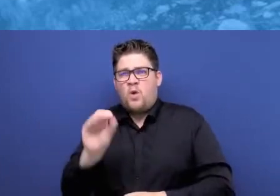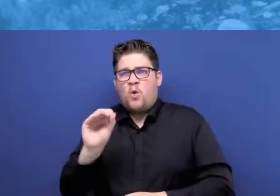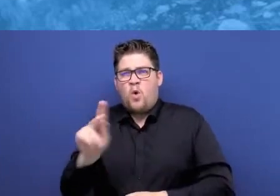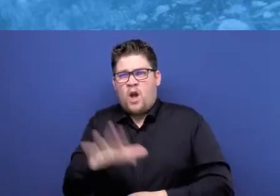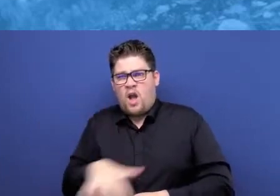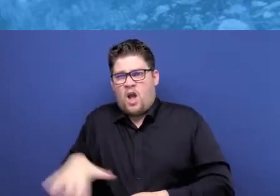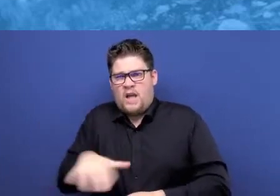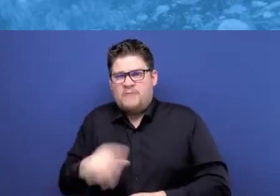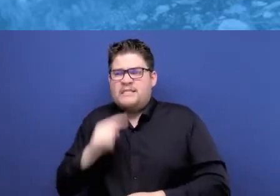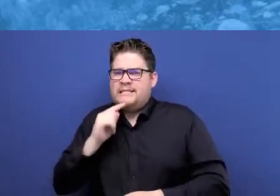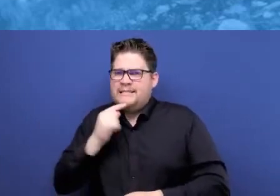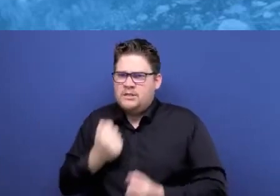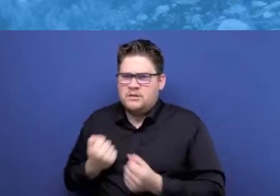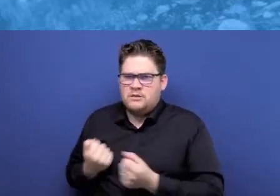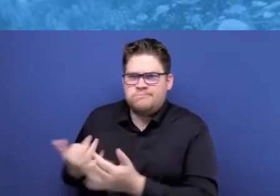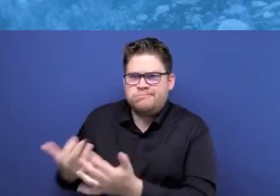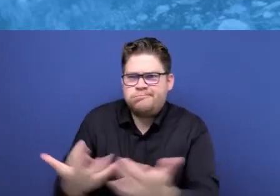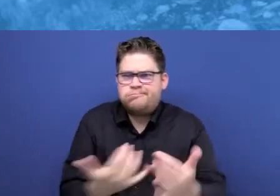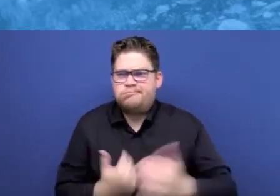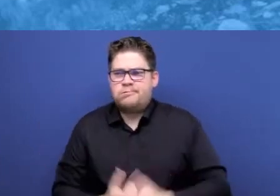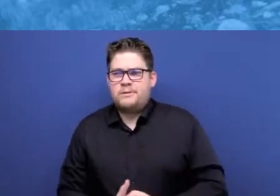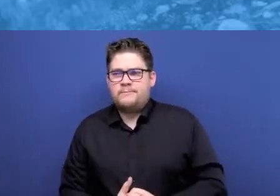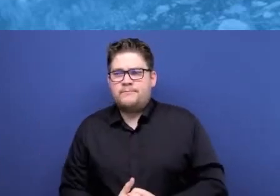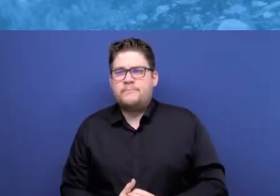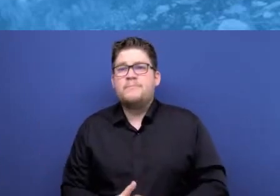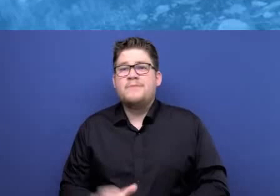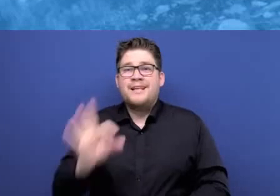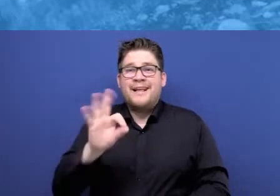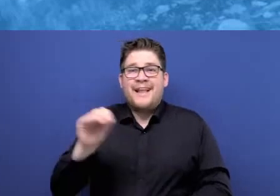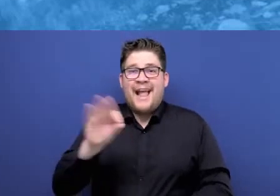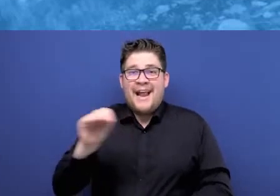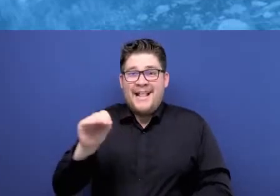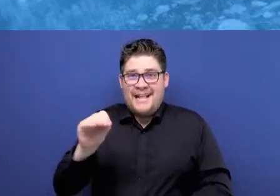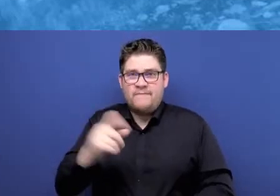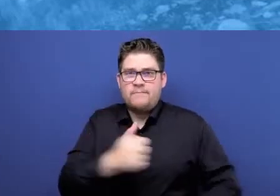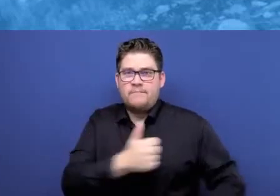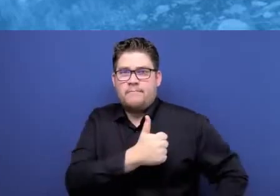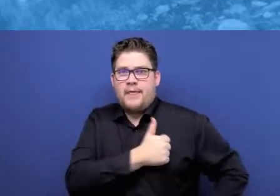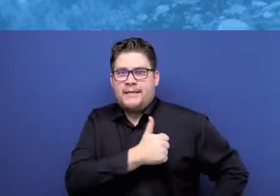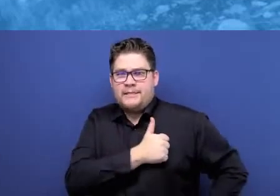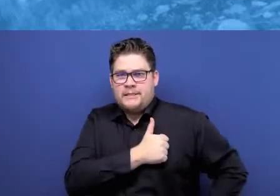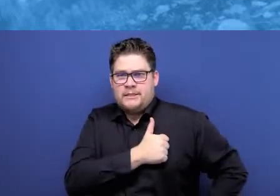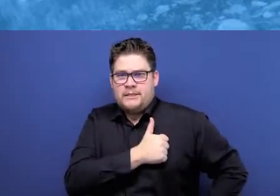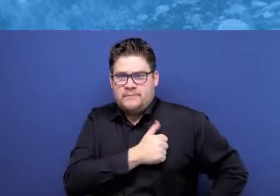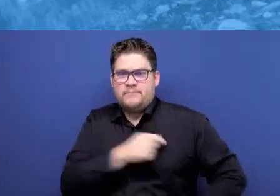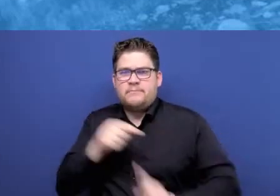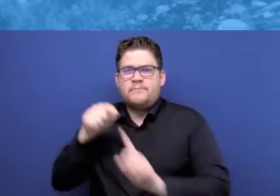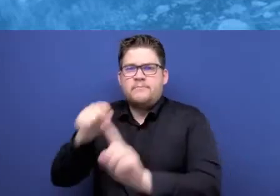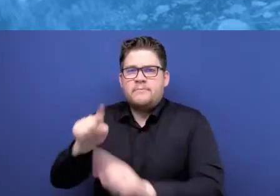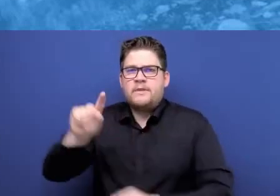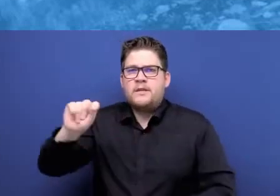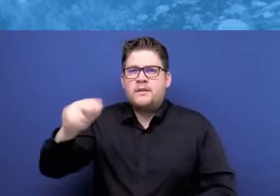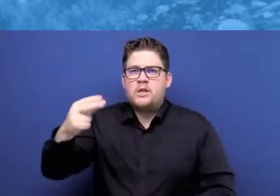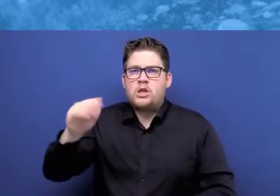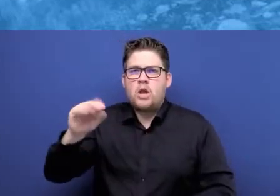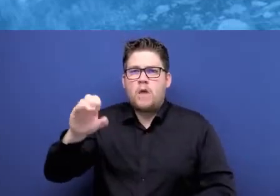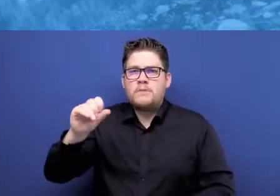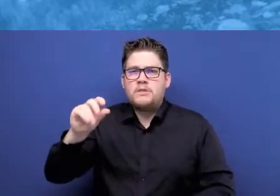Canadian armed forces will be on the front lines at Thomas Creek tomorrow. July 28. And